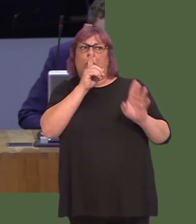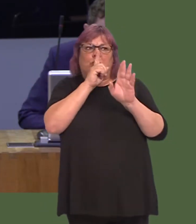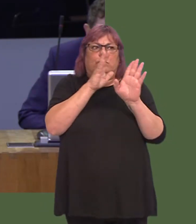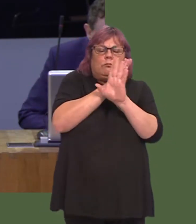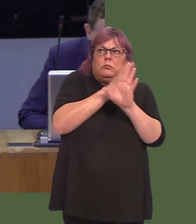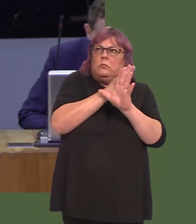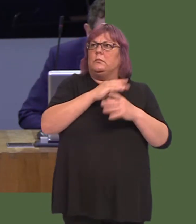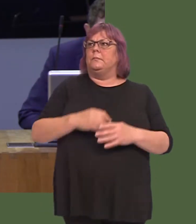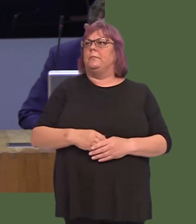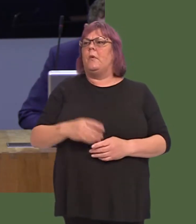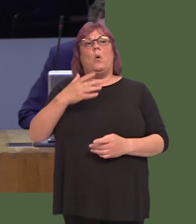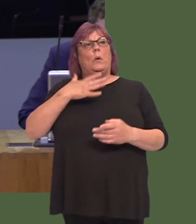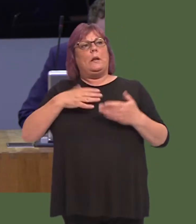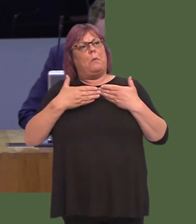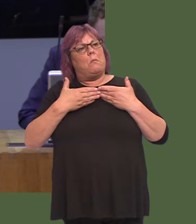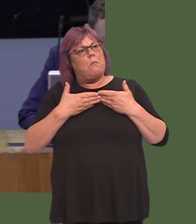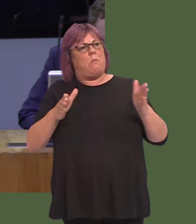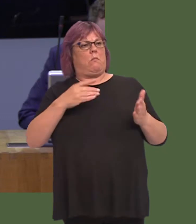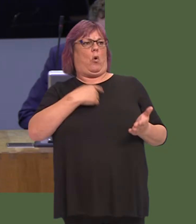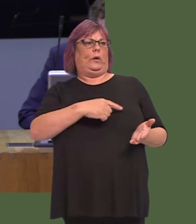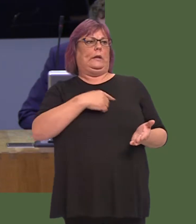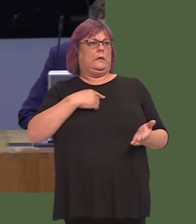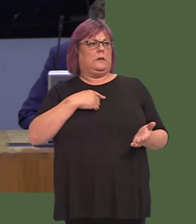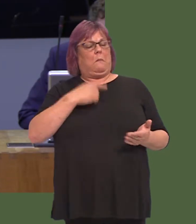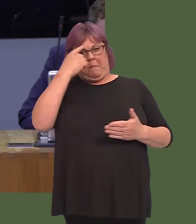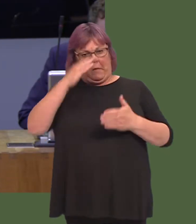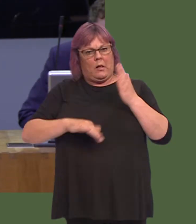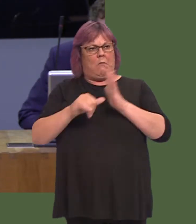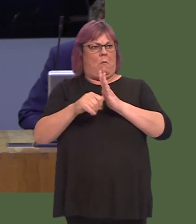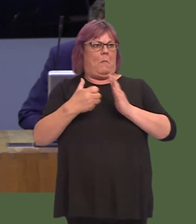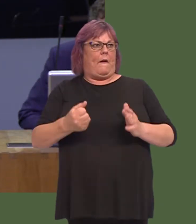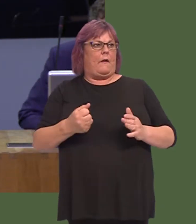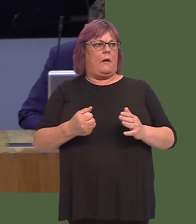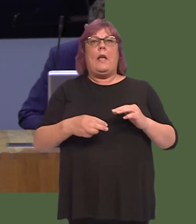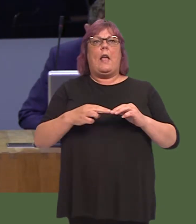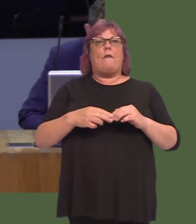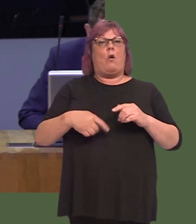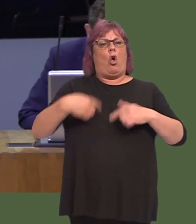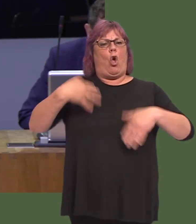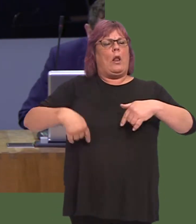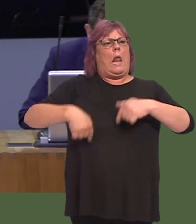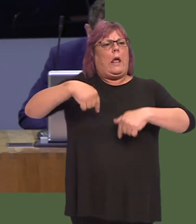We all have to be more open about mental health: we wouldn't try to hide a broken leg, but